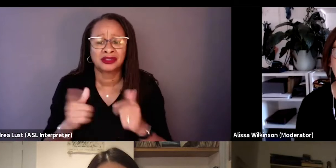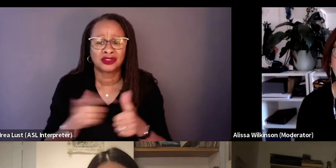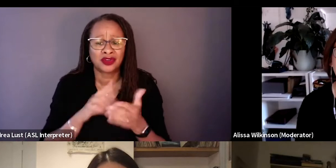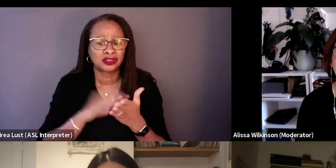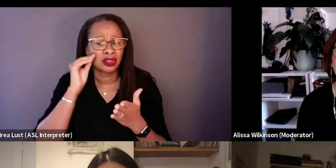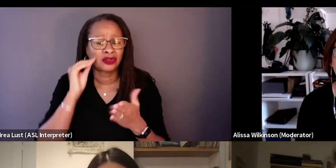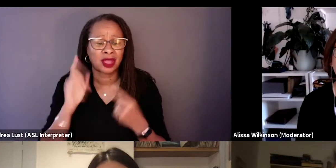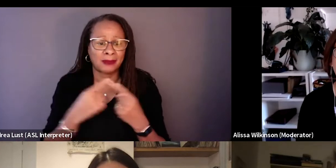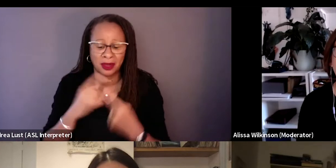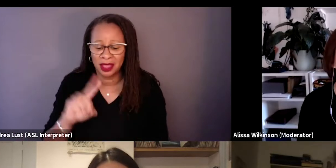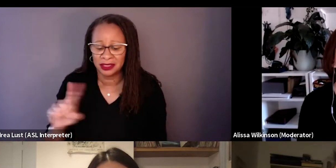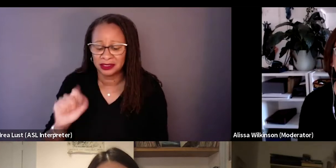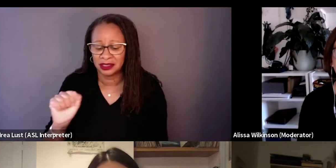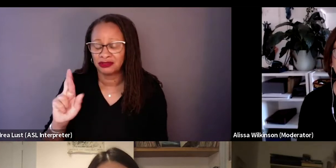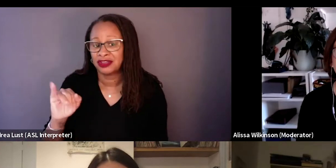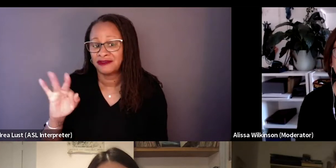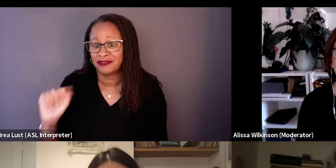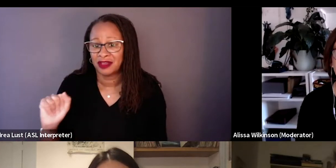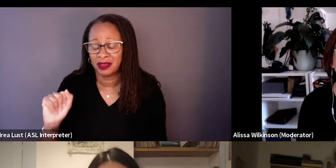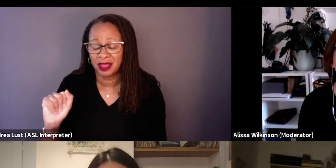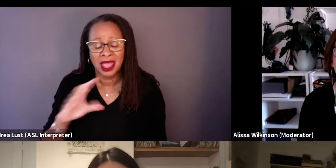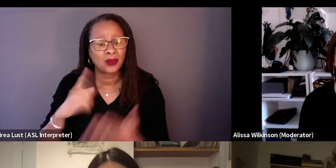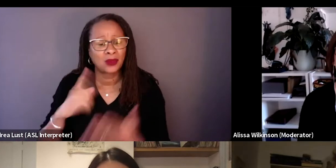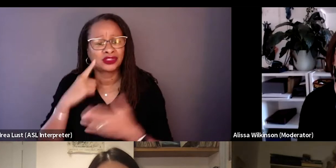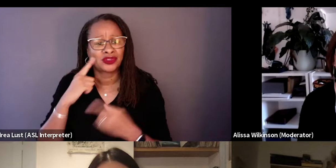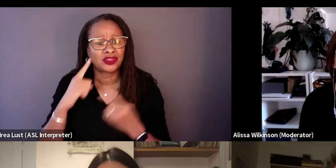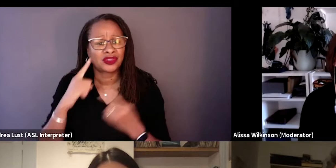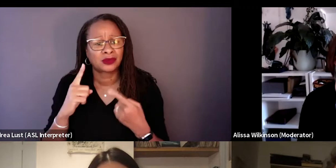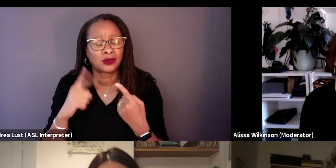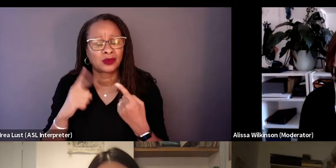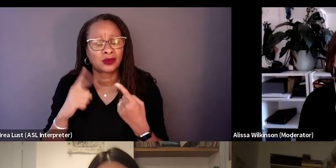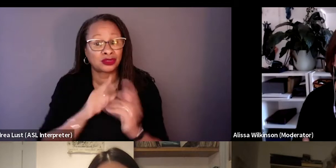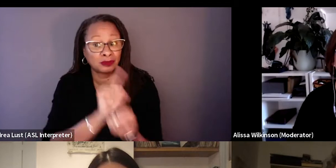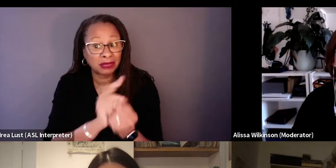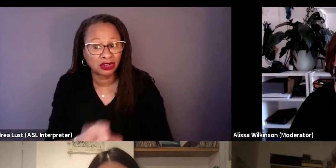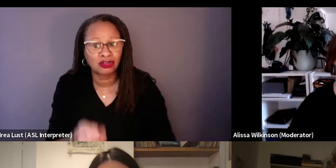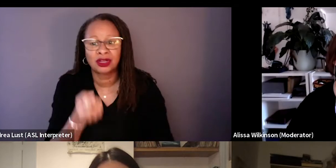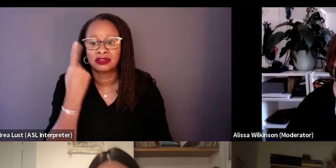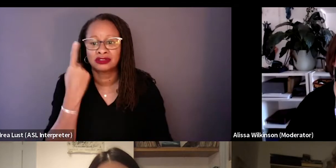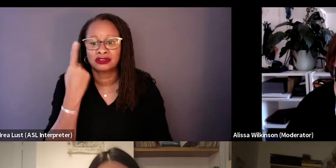and what did you think when you started to kind of meet her and under, understand her story more?